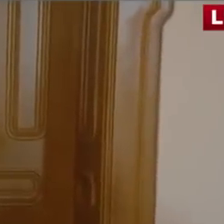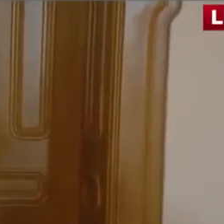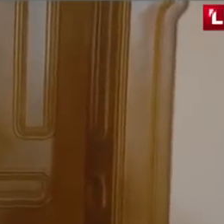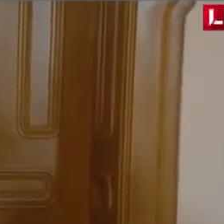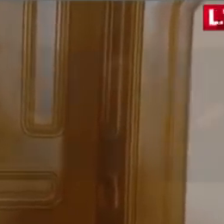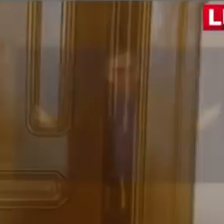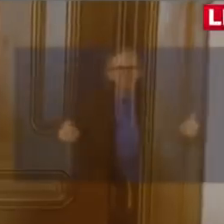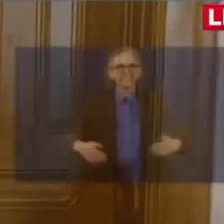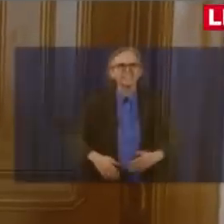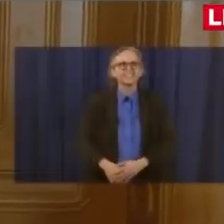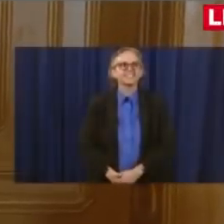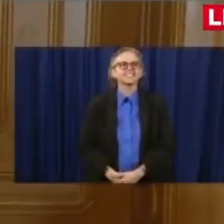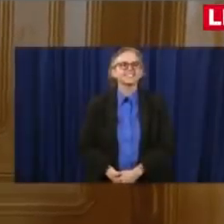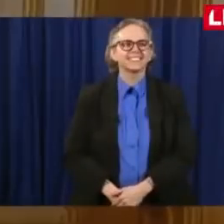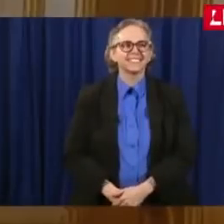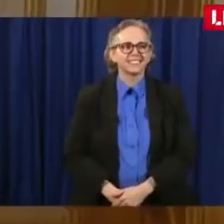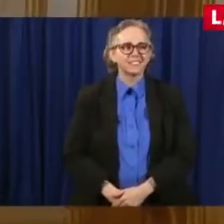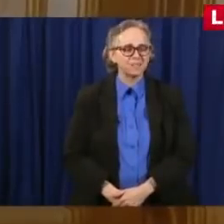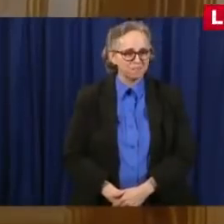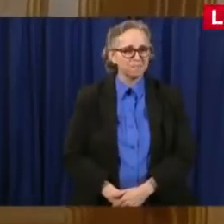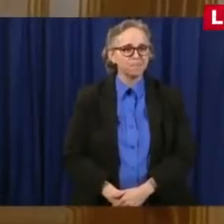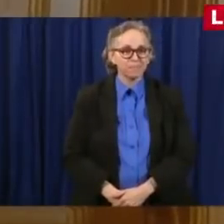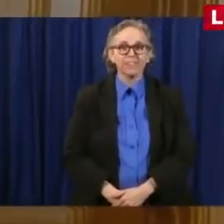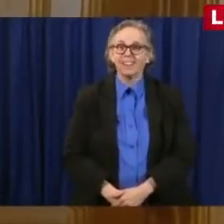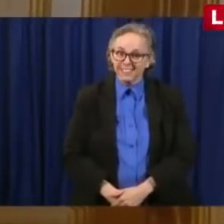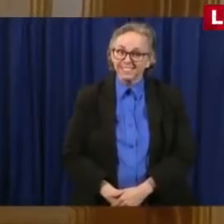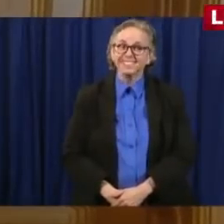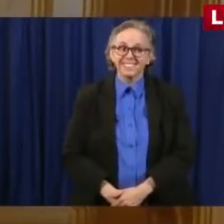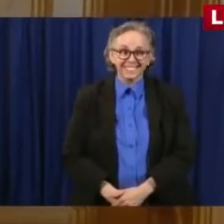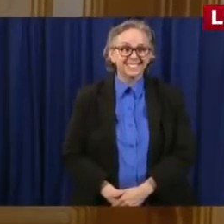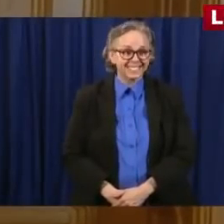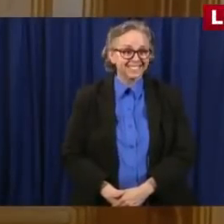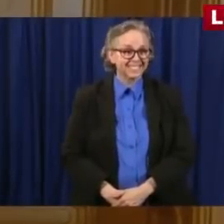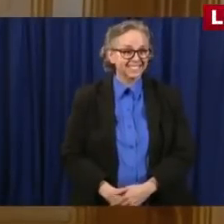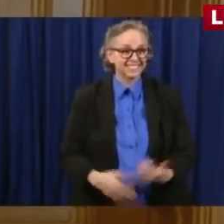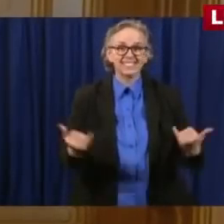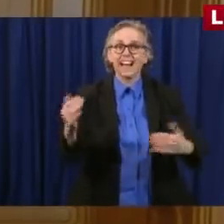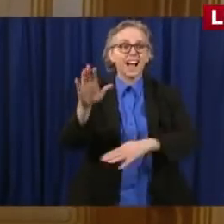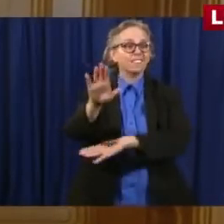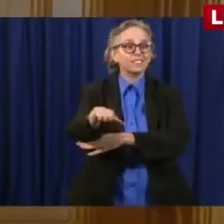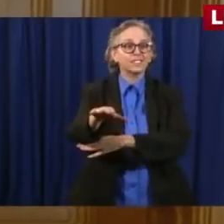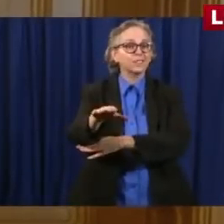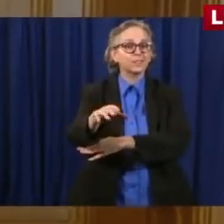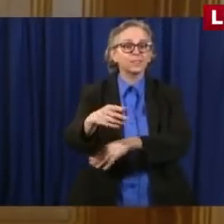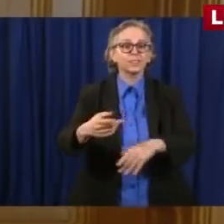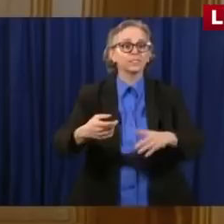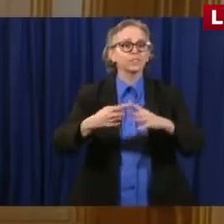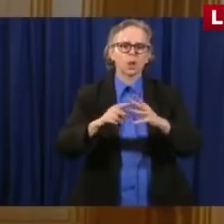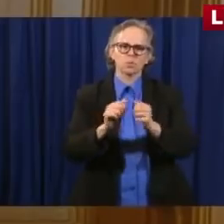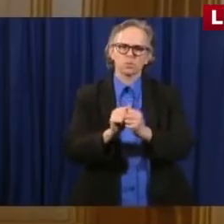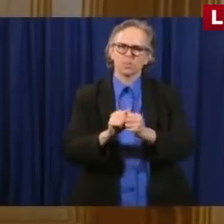IT IS TIME FOR THE DAILY CORONAVIRUS?